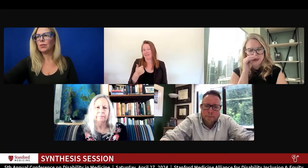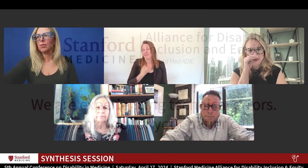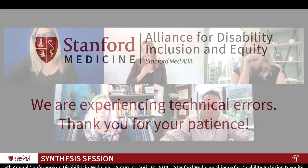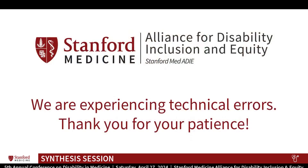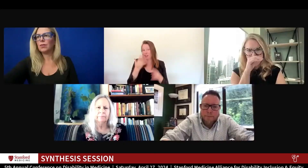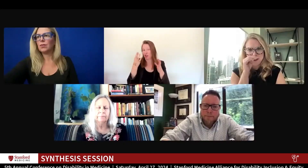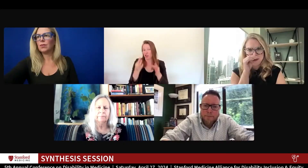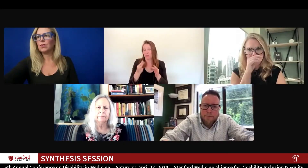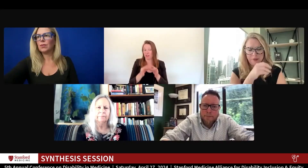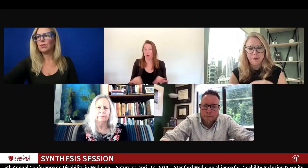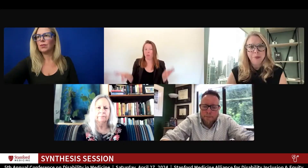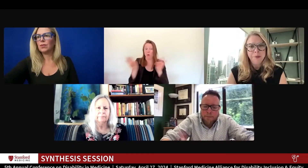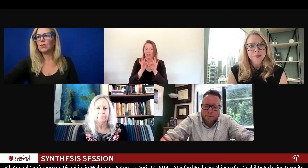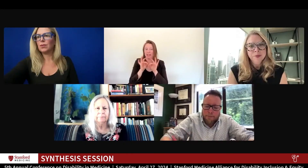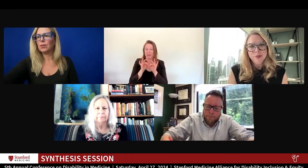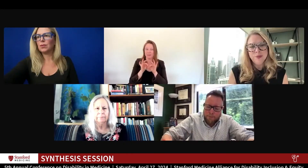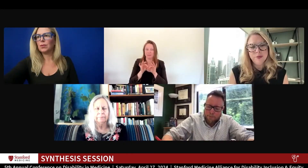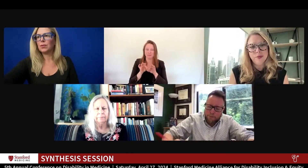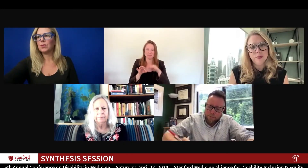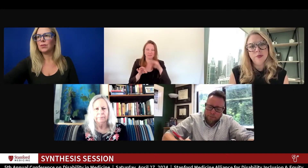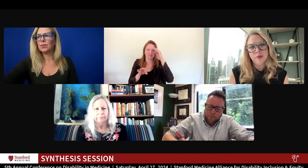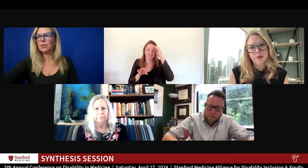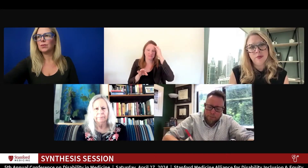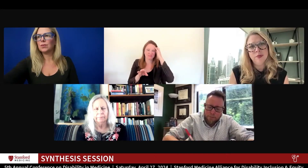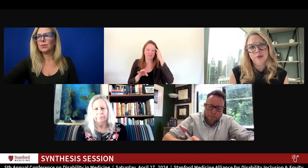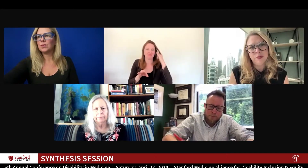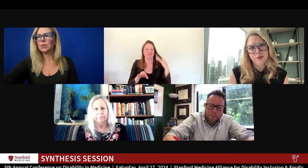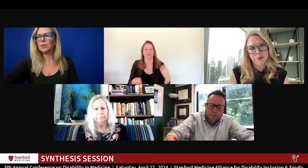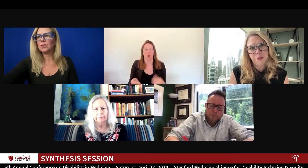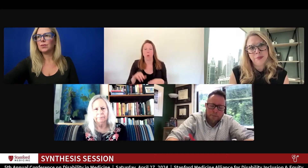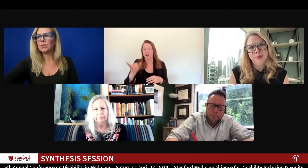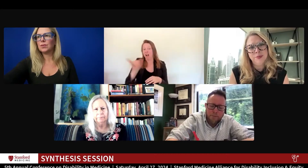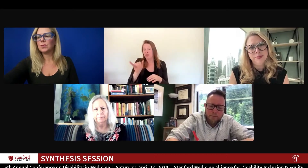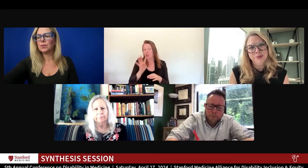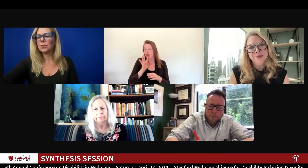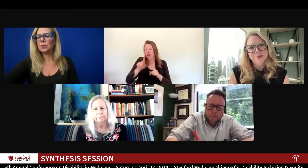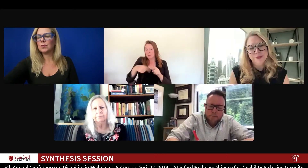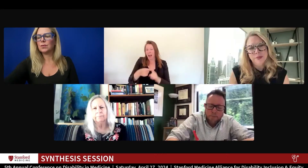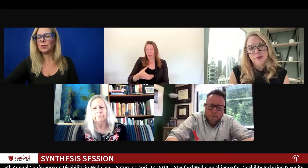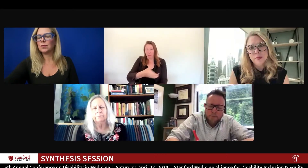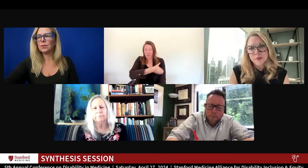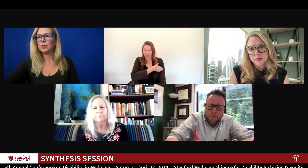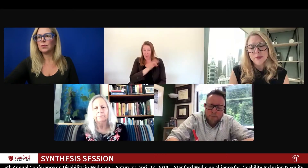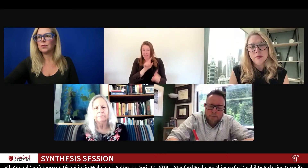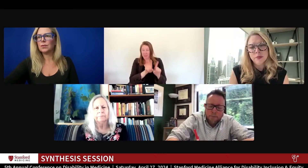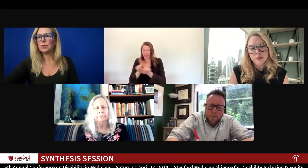These issues of autonomy, self-determination, and cultural transformation are important. We